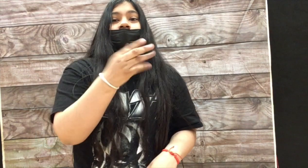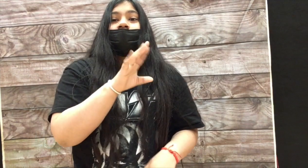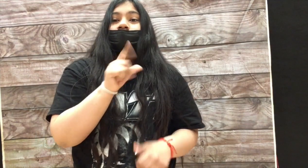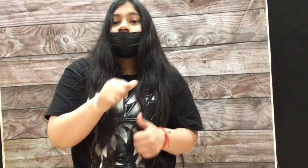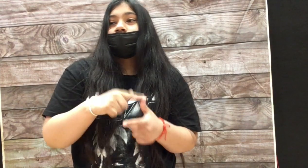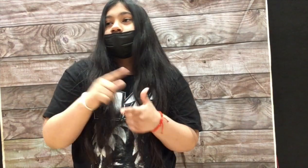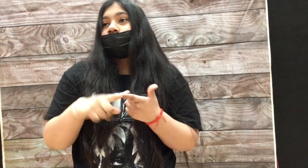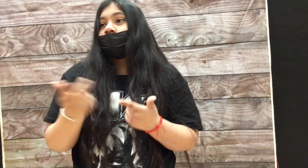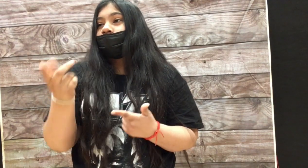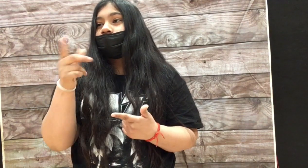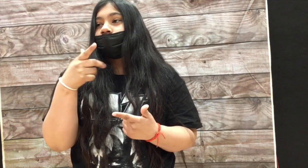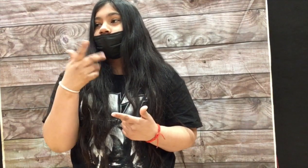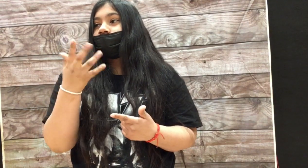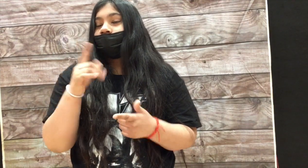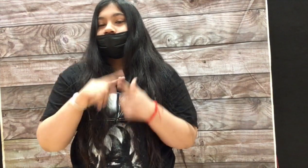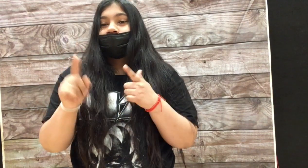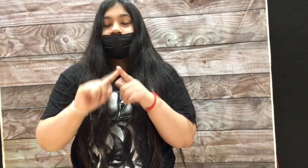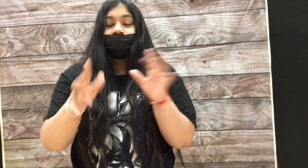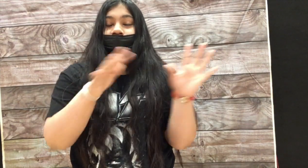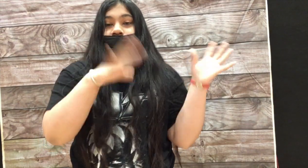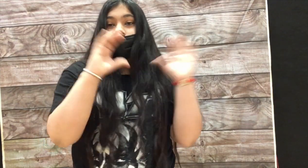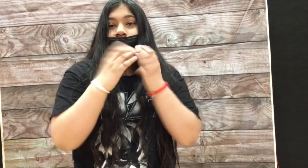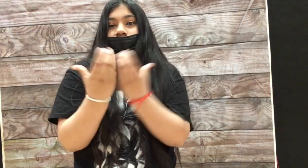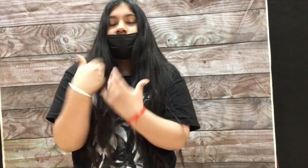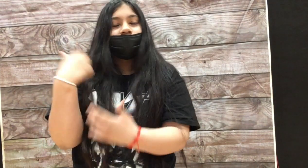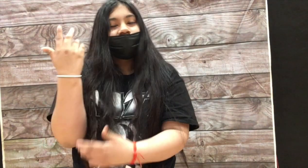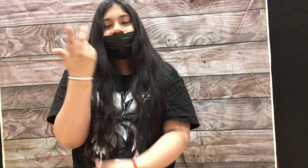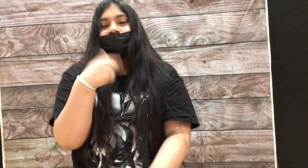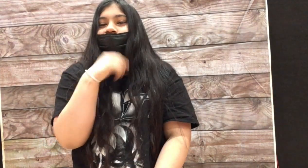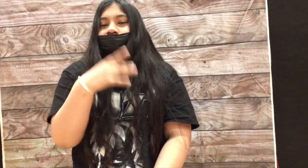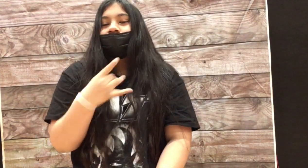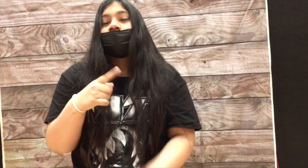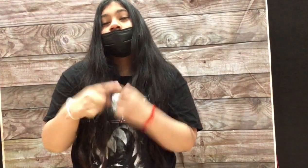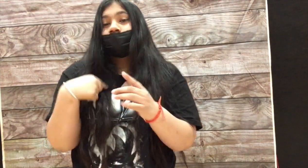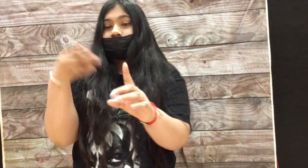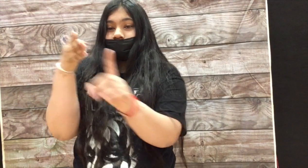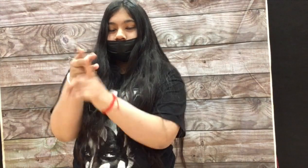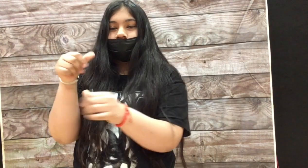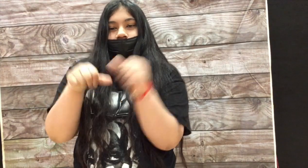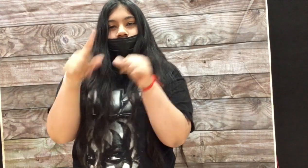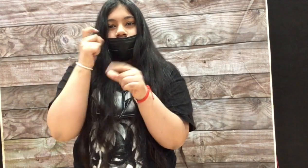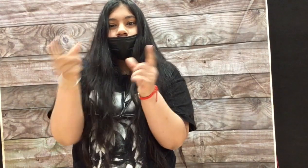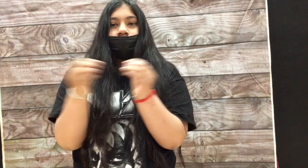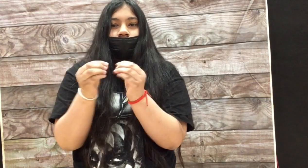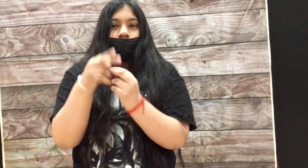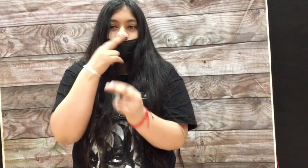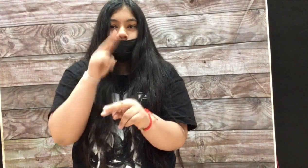things that you learn from other people and different classes. And it like that. But my thing is a social thing.